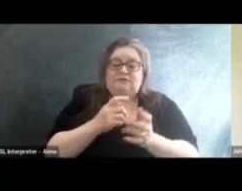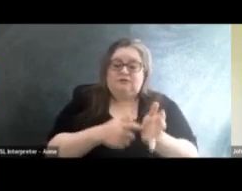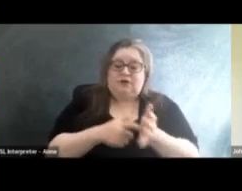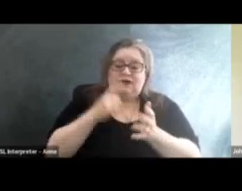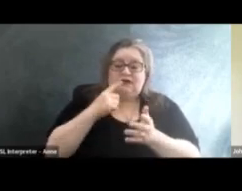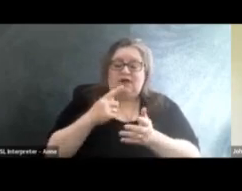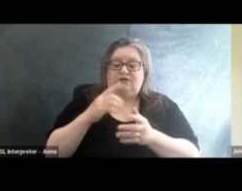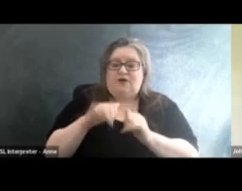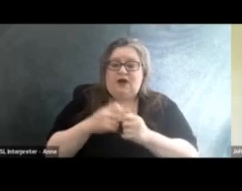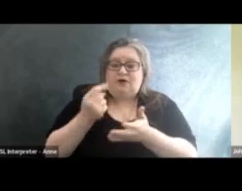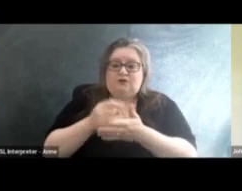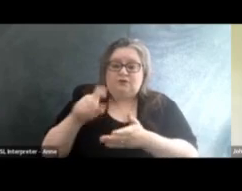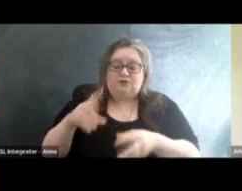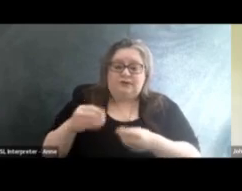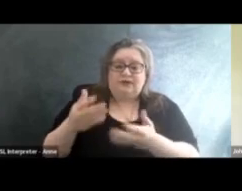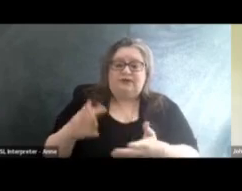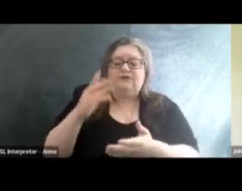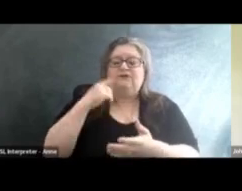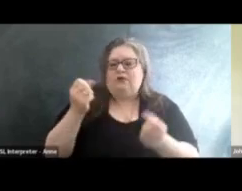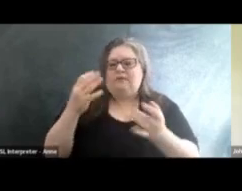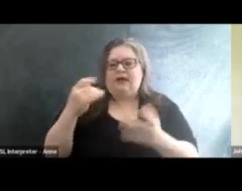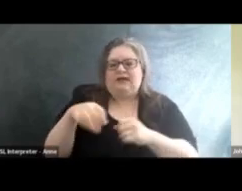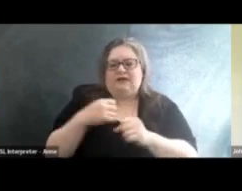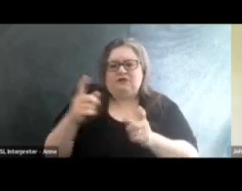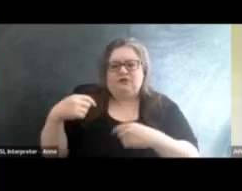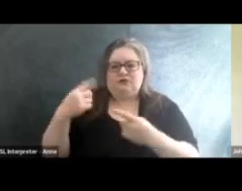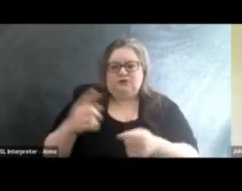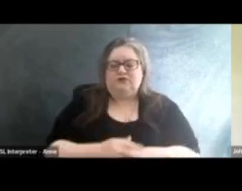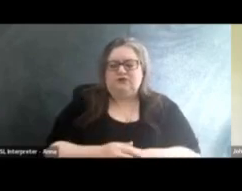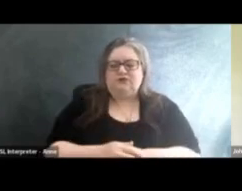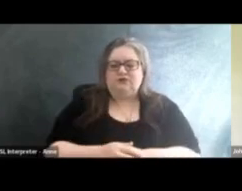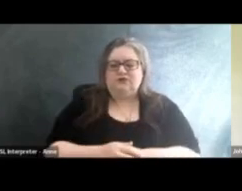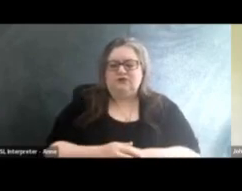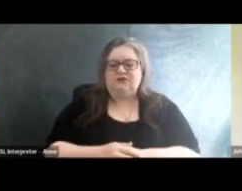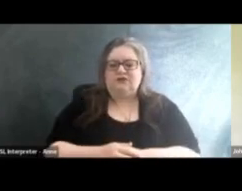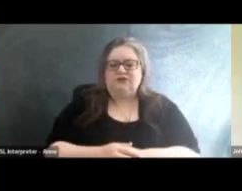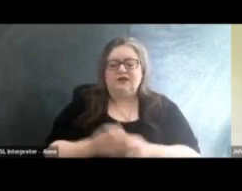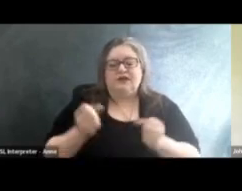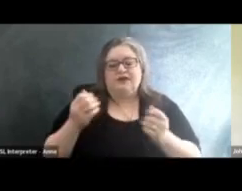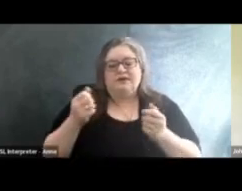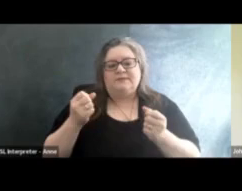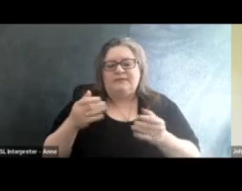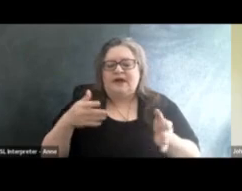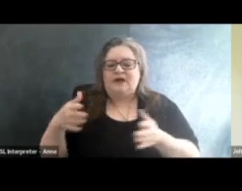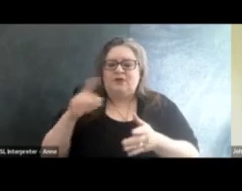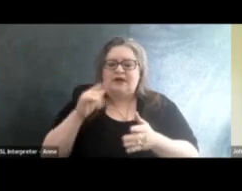should be delivered for a number of years, and it really, in many ways, is the industry lead in